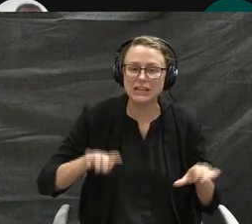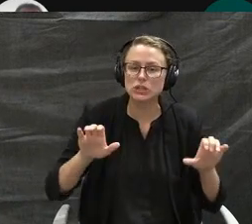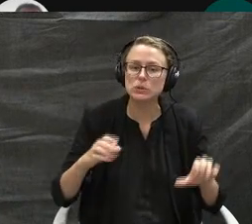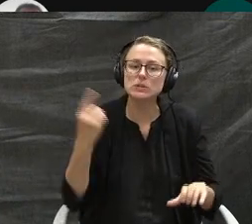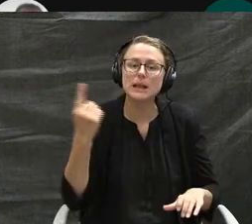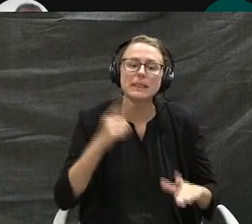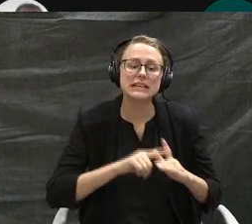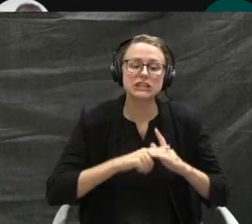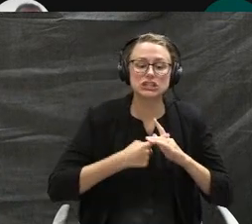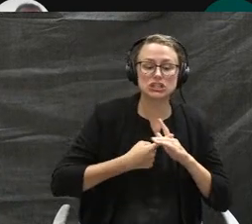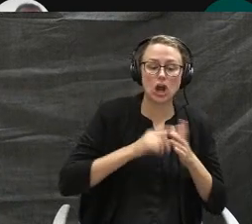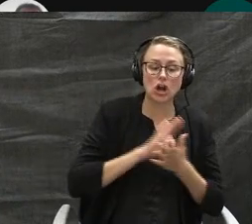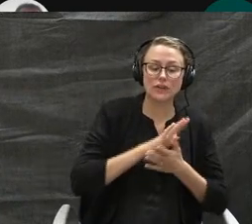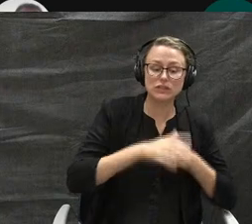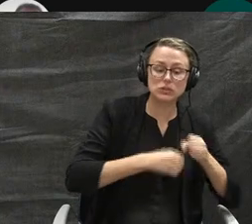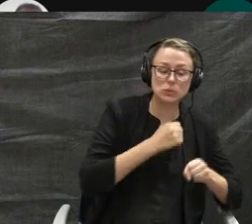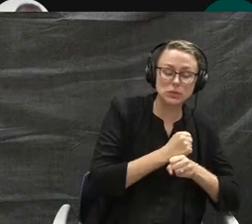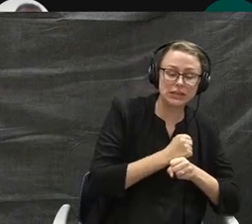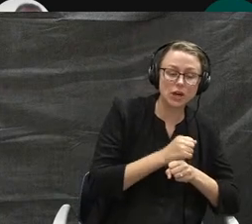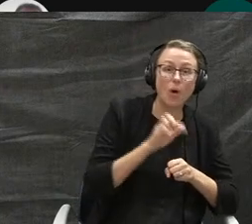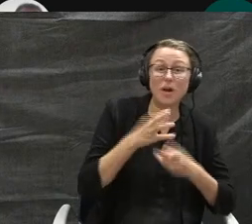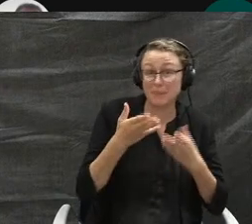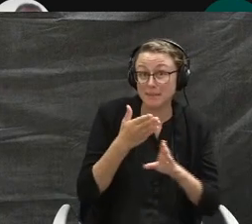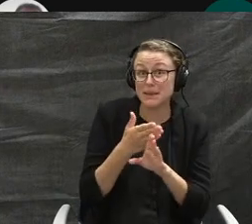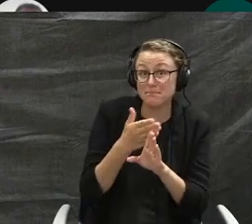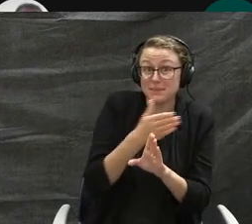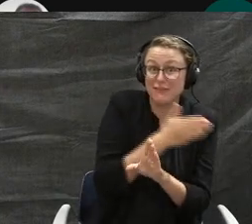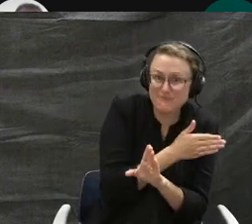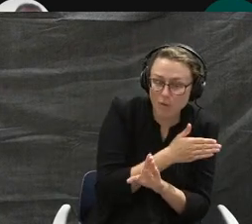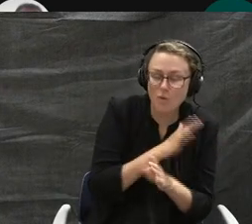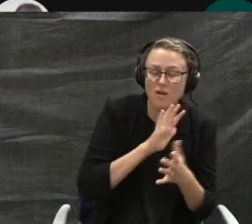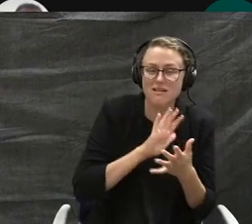to the start of the school year? I just would say a critical part